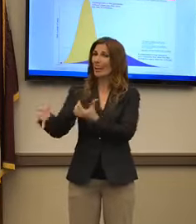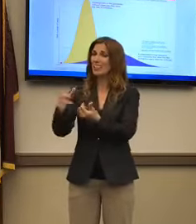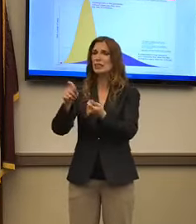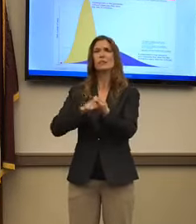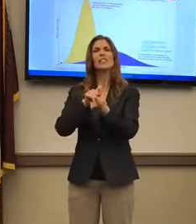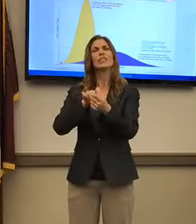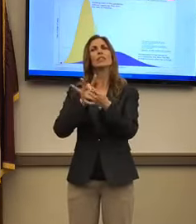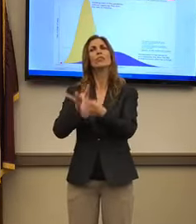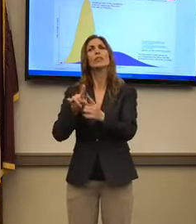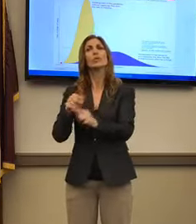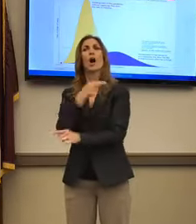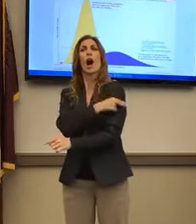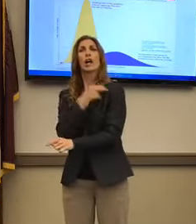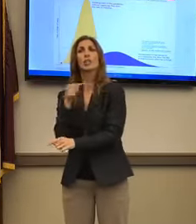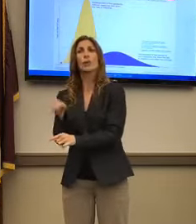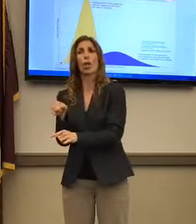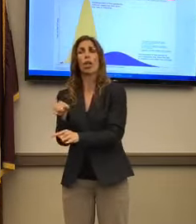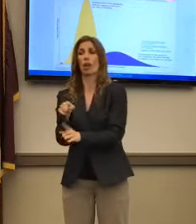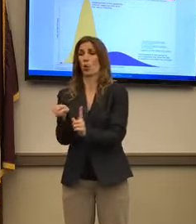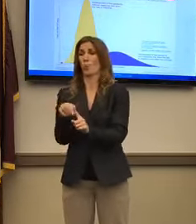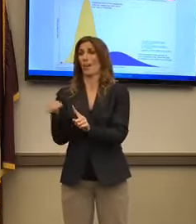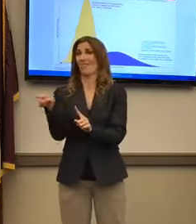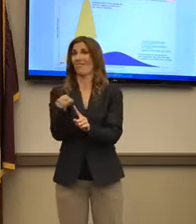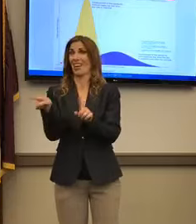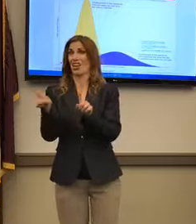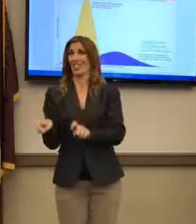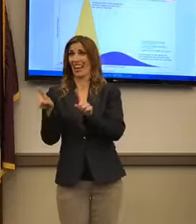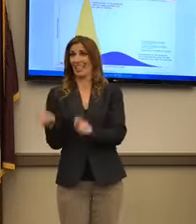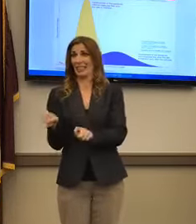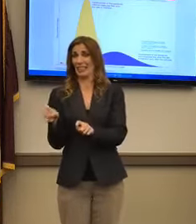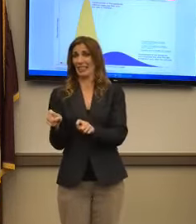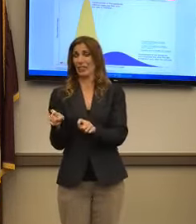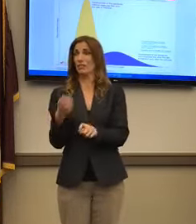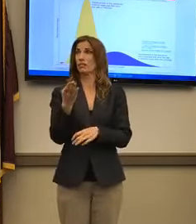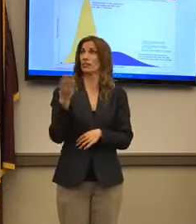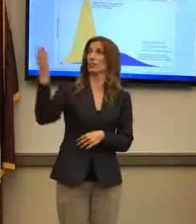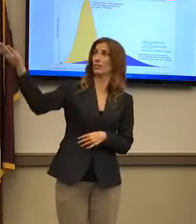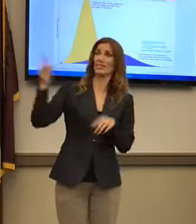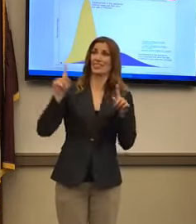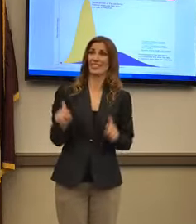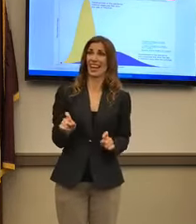affiliated with a hospital when their testing goes in they might just put the